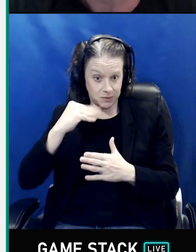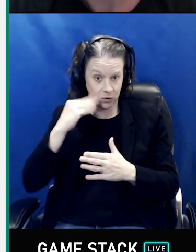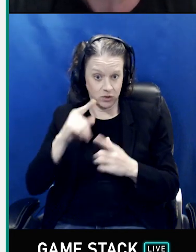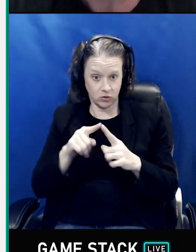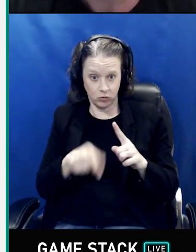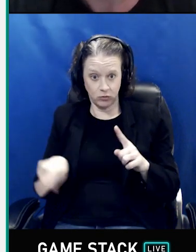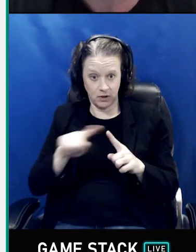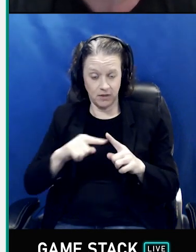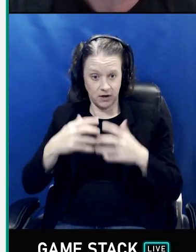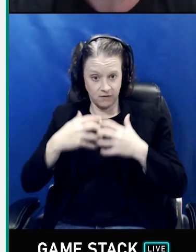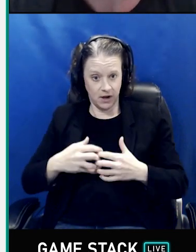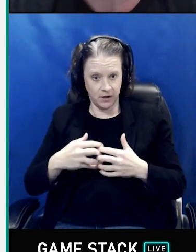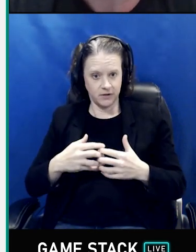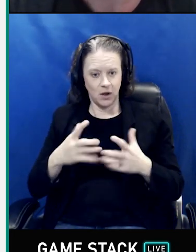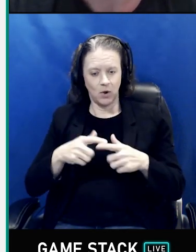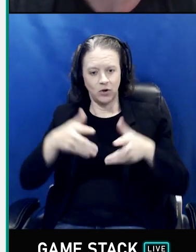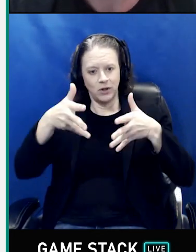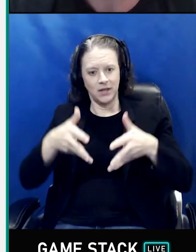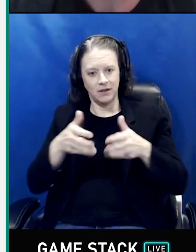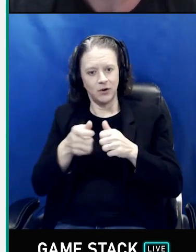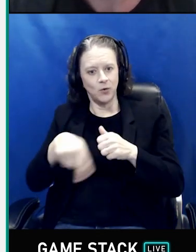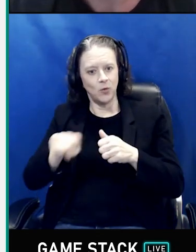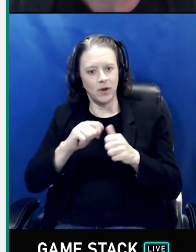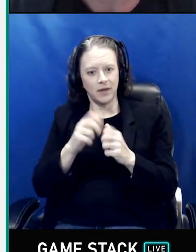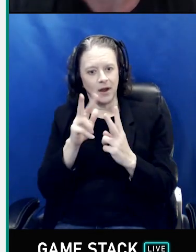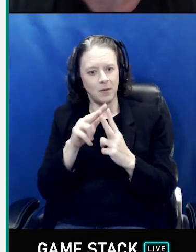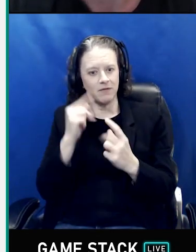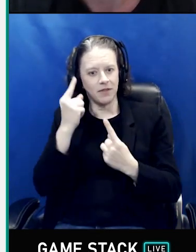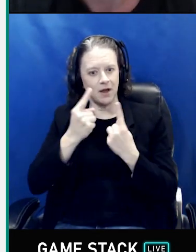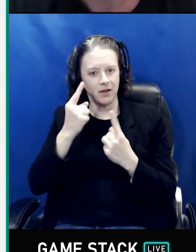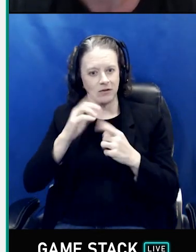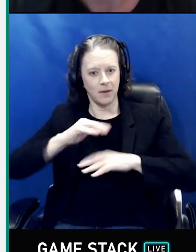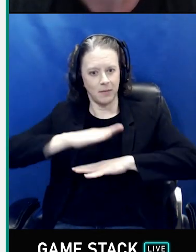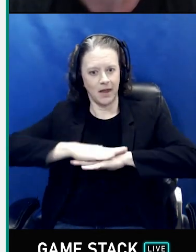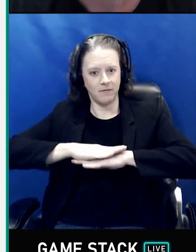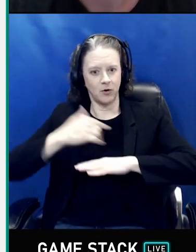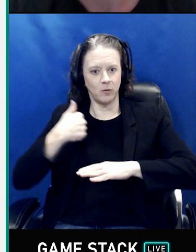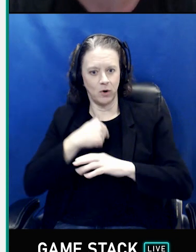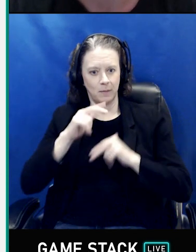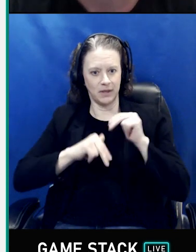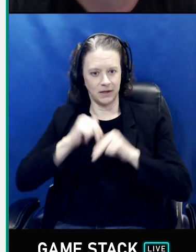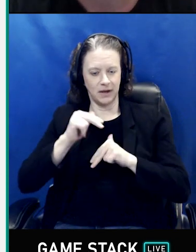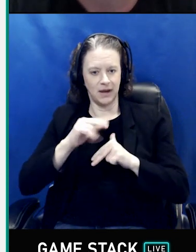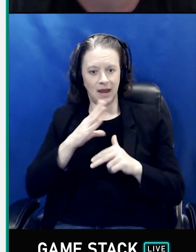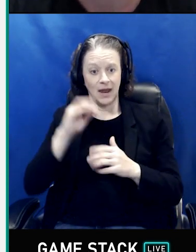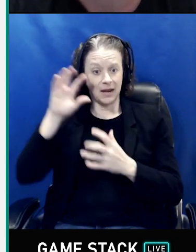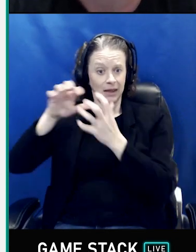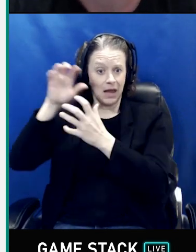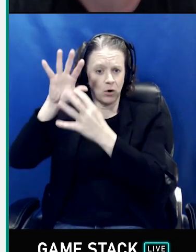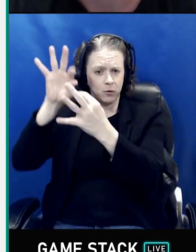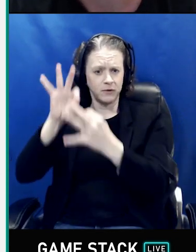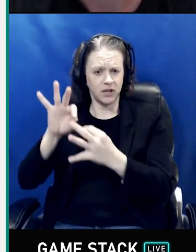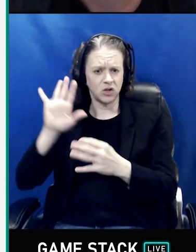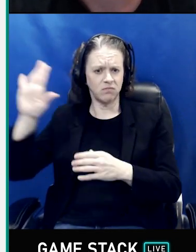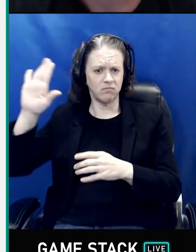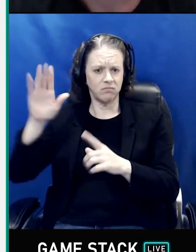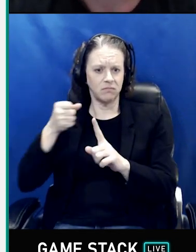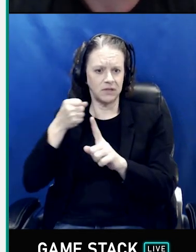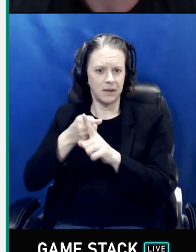I'd like to leave you with a couple of thoughts on the platform we're building, and the impacts of cloud optimization.